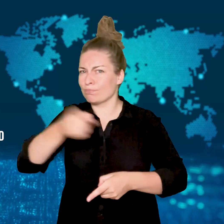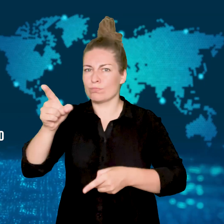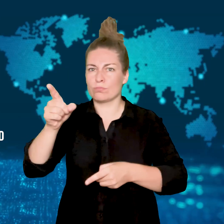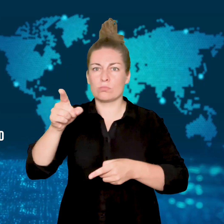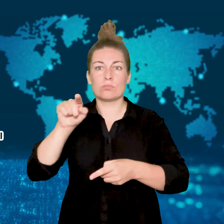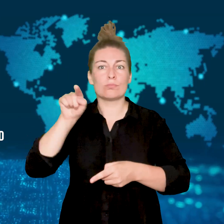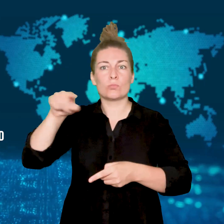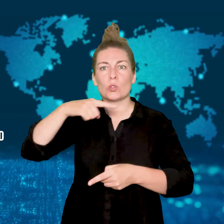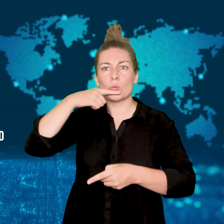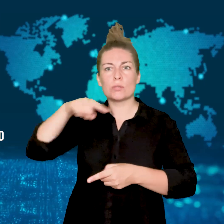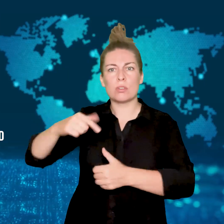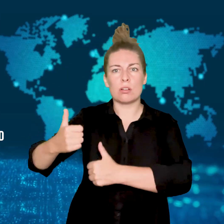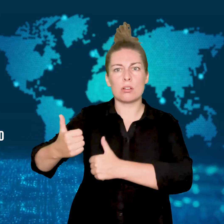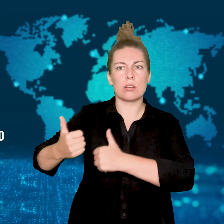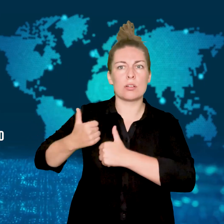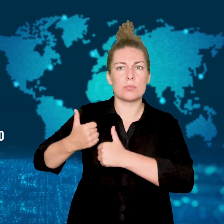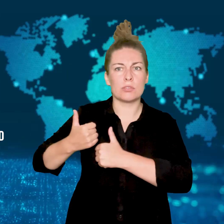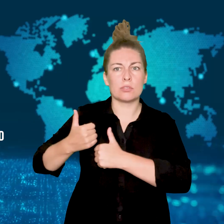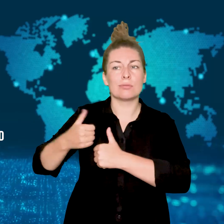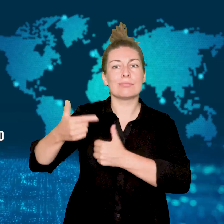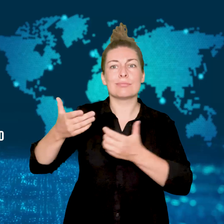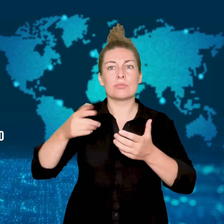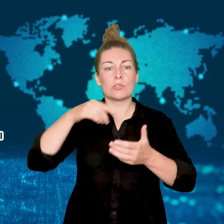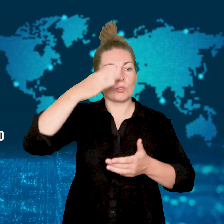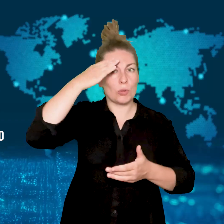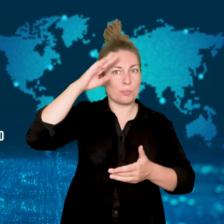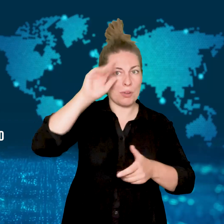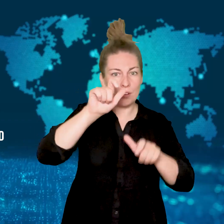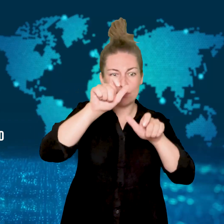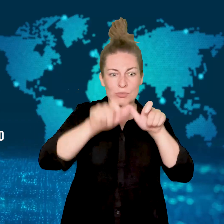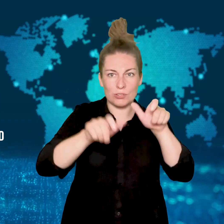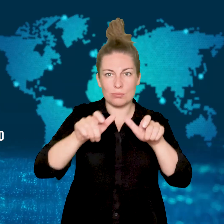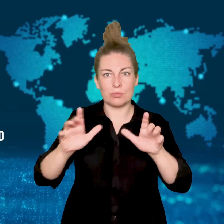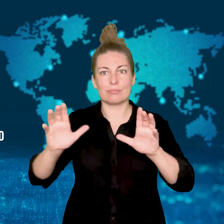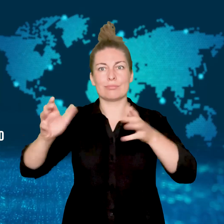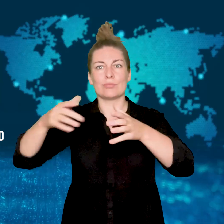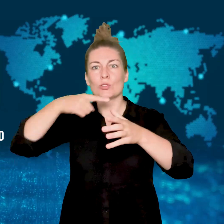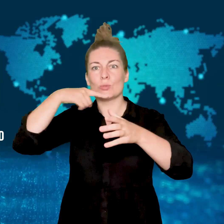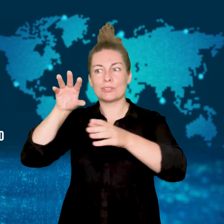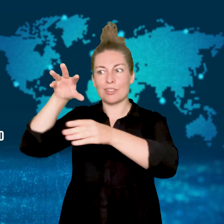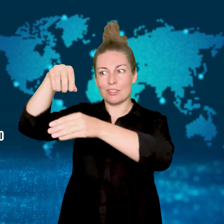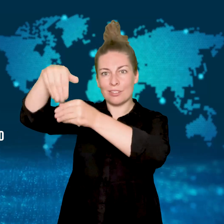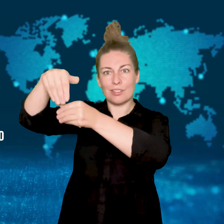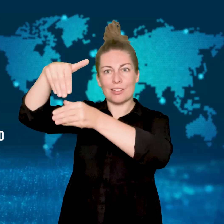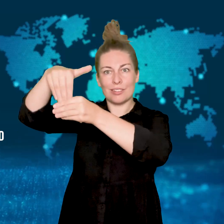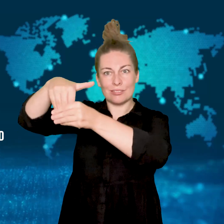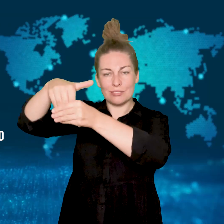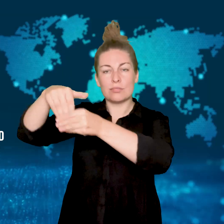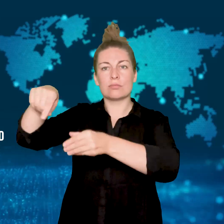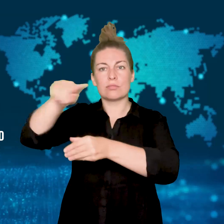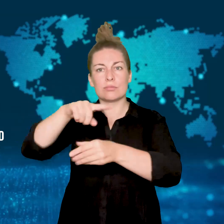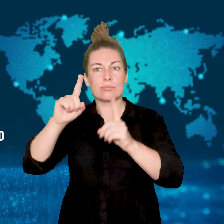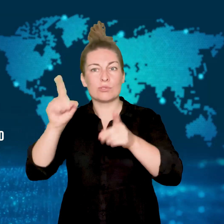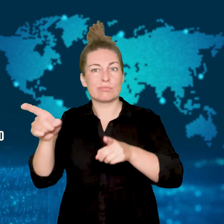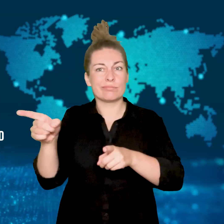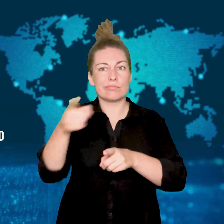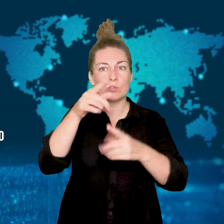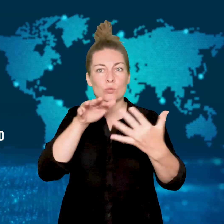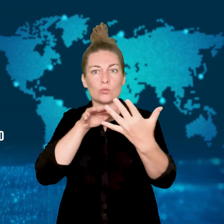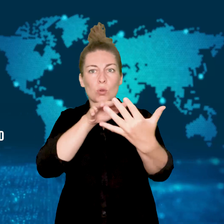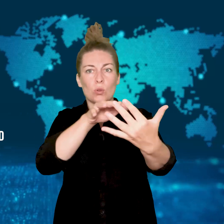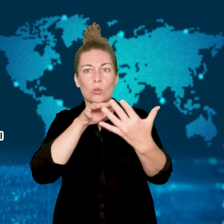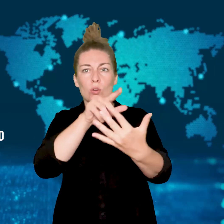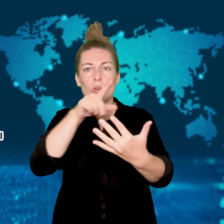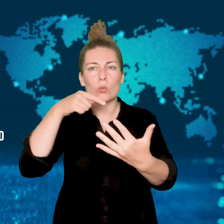into Russia's military forces to take part in Russia's war with Ukraine.